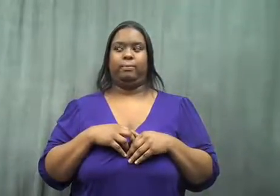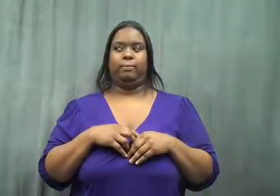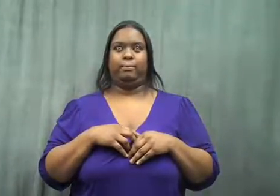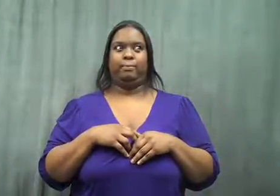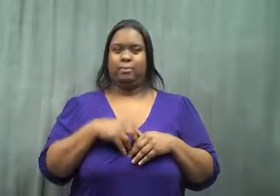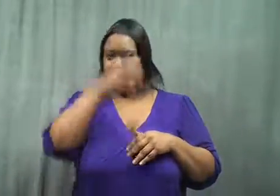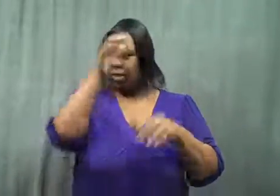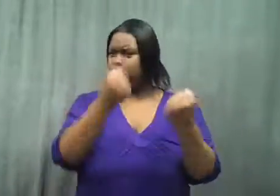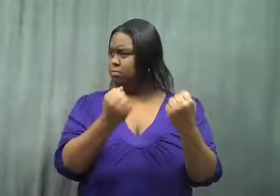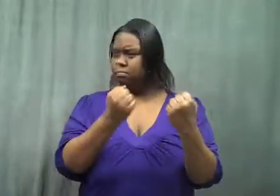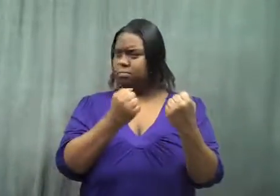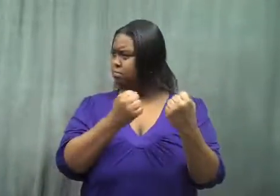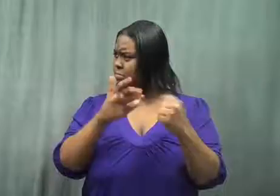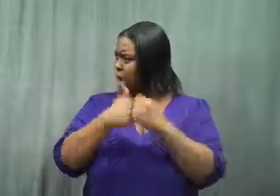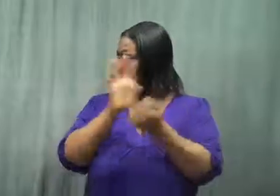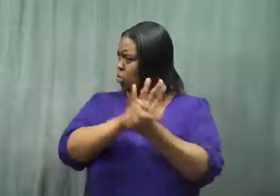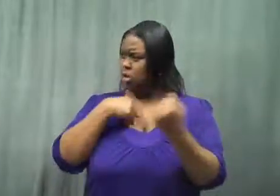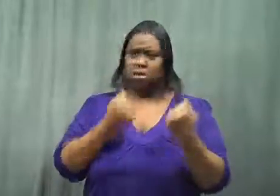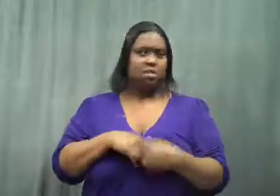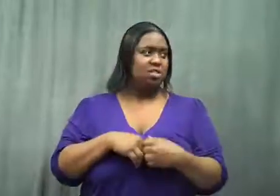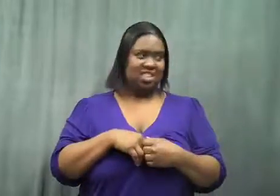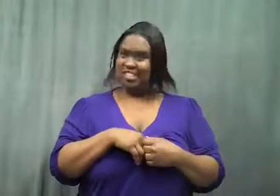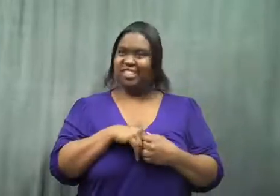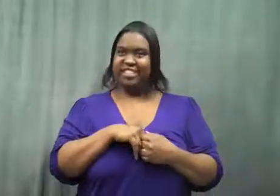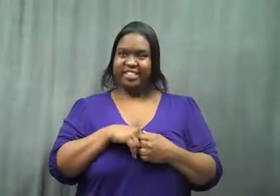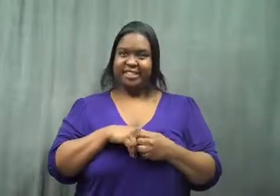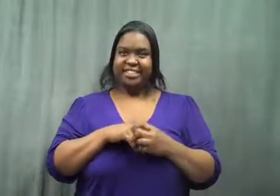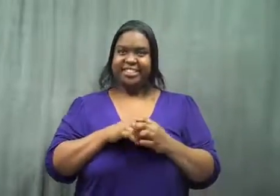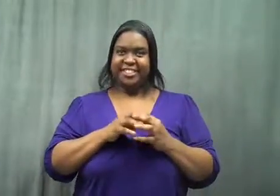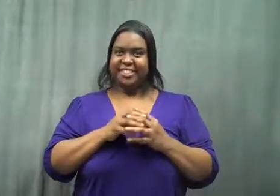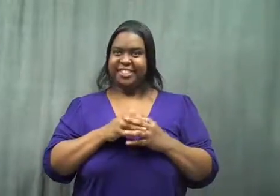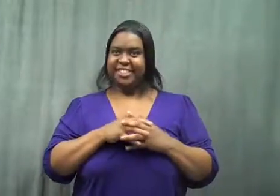He asked, "How's school." I said, "Fine."